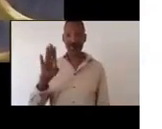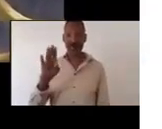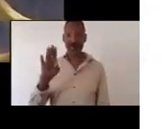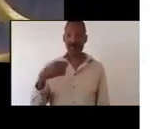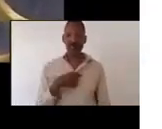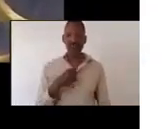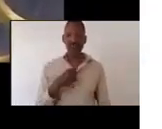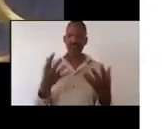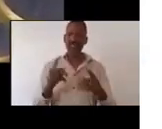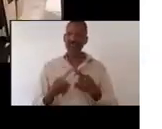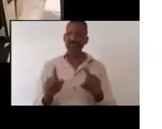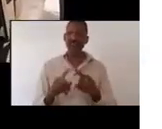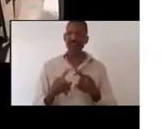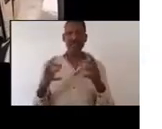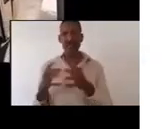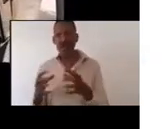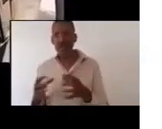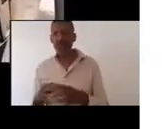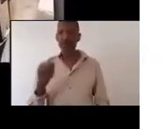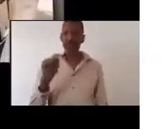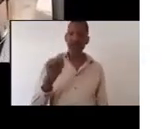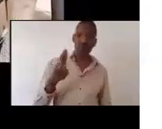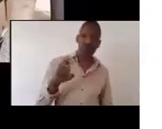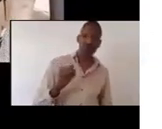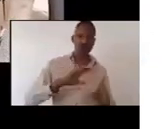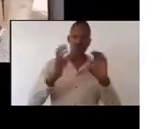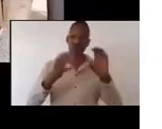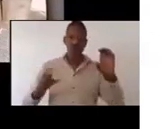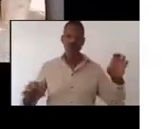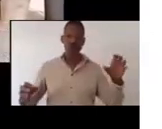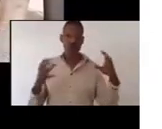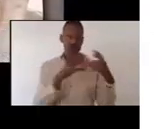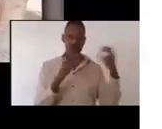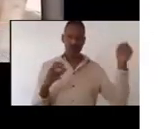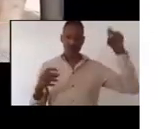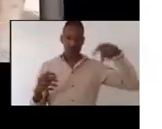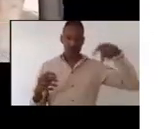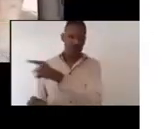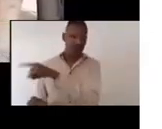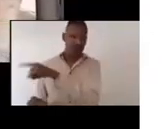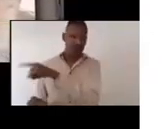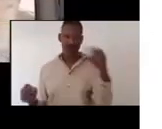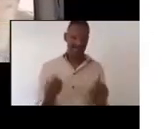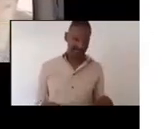In this they're developing persistence and problem solving skills through their investigations.